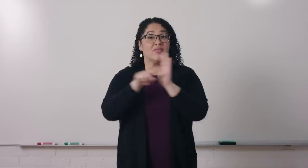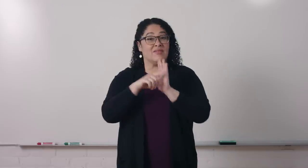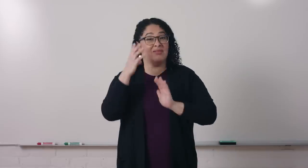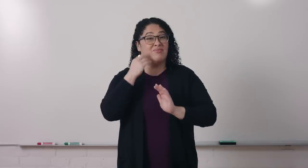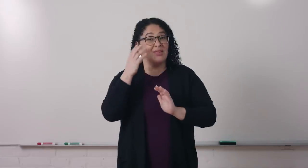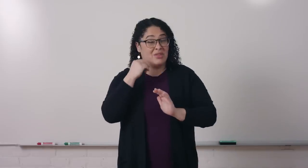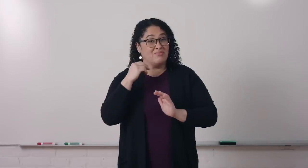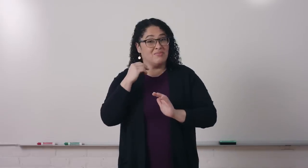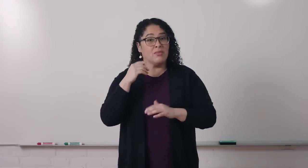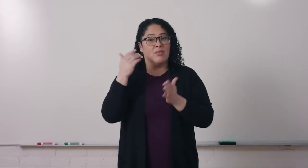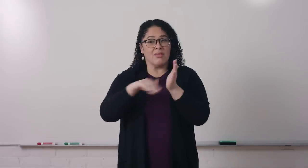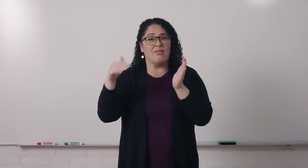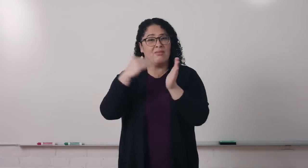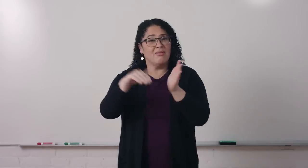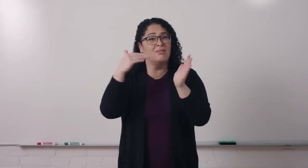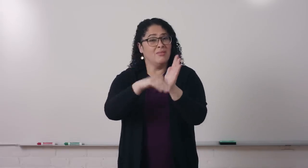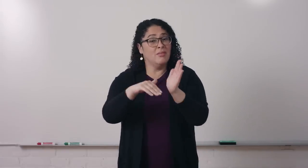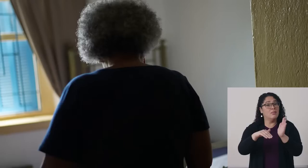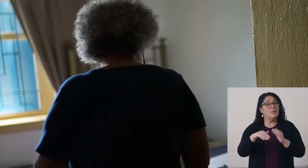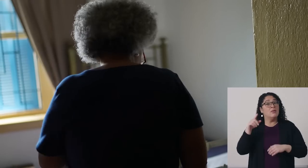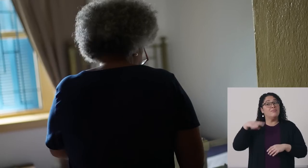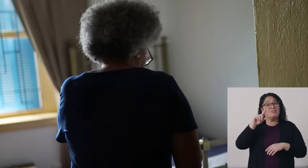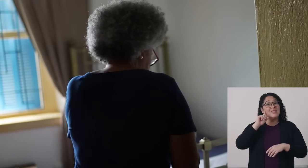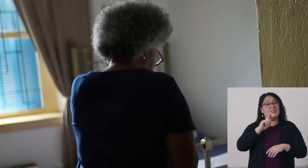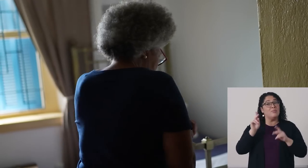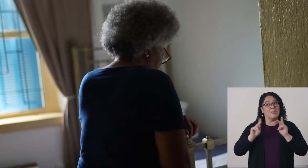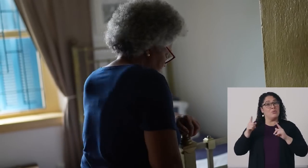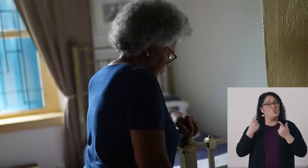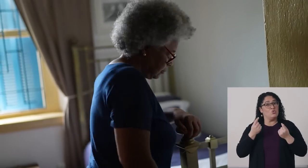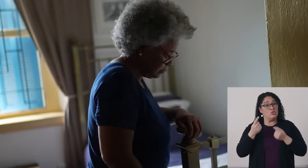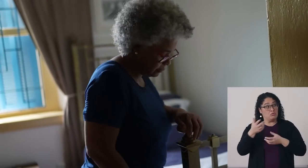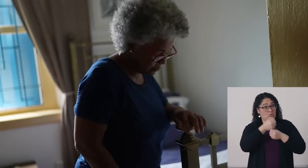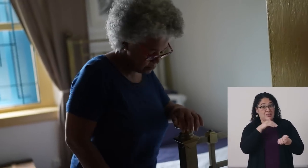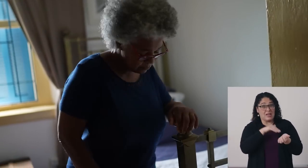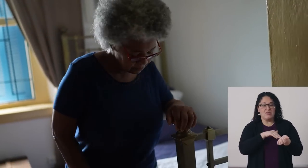Repeated negative experiences like these lead many patients to mistrust doctors